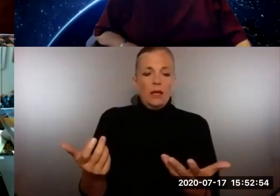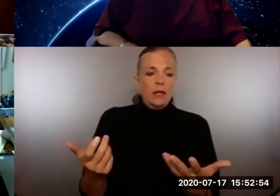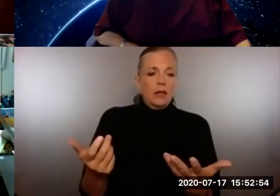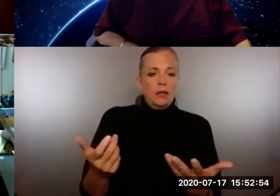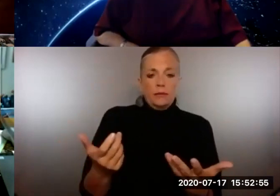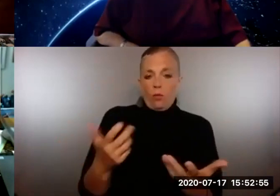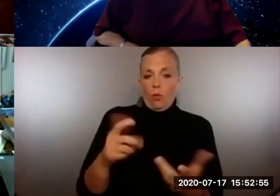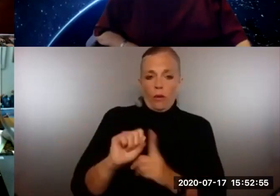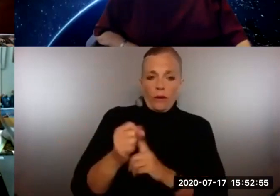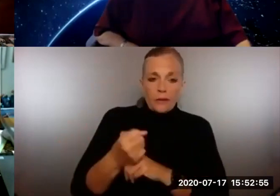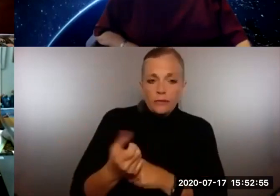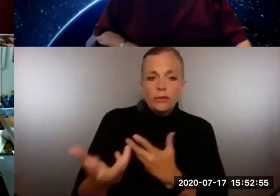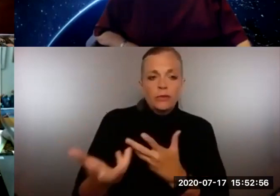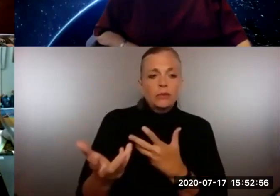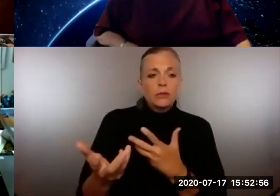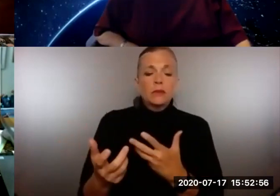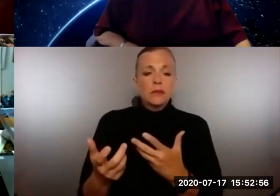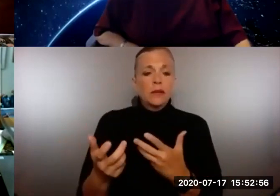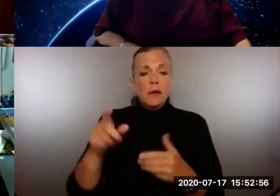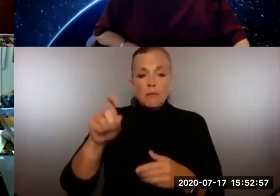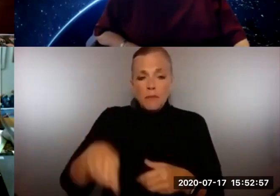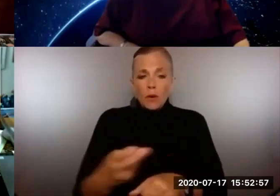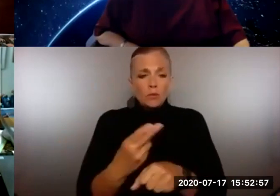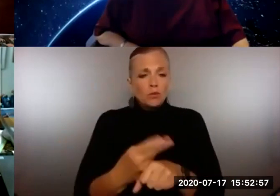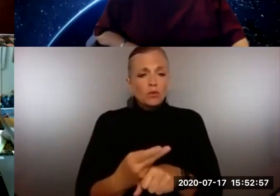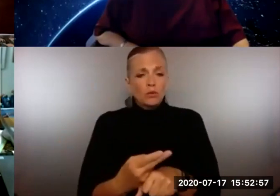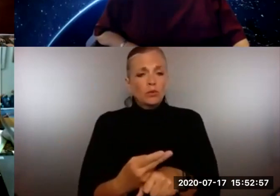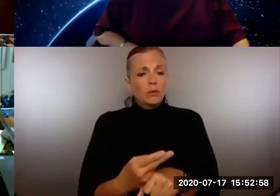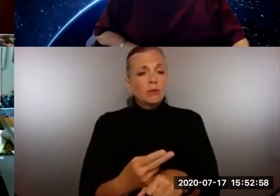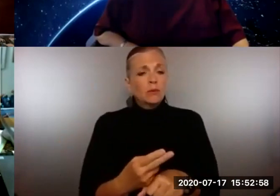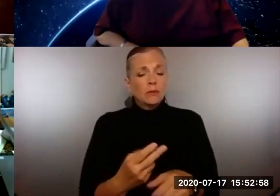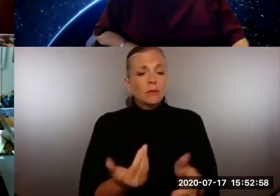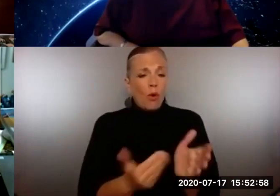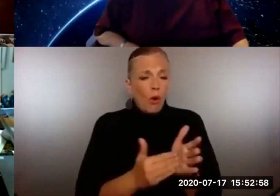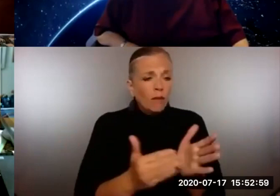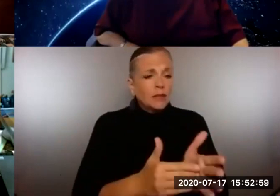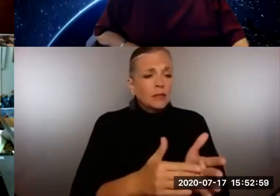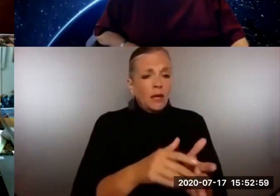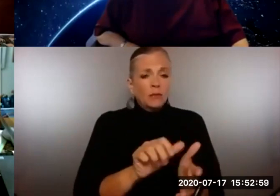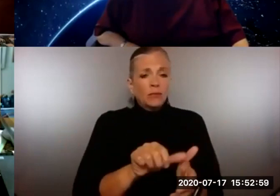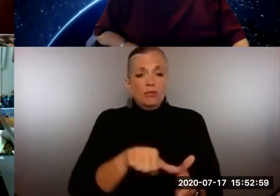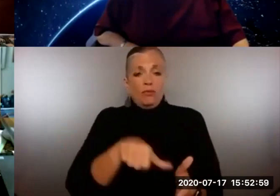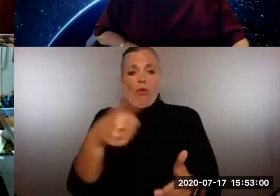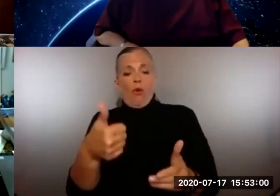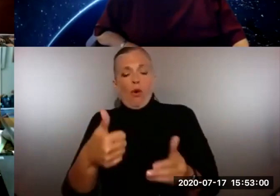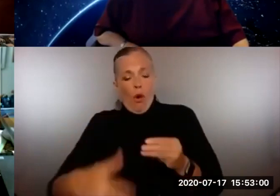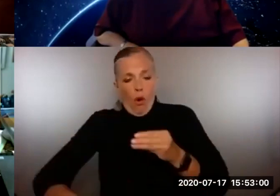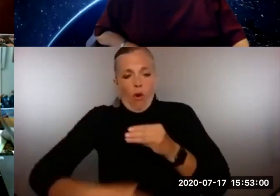to effectively express ourselves so that others can understand us.